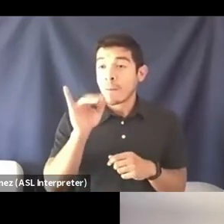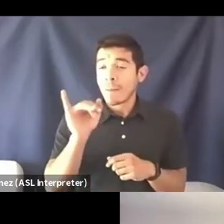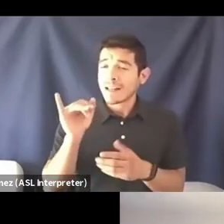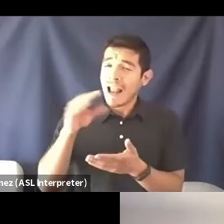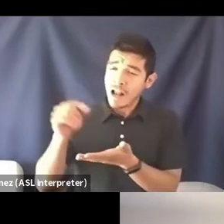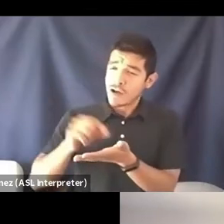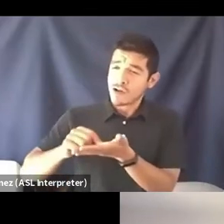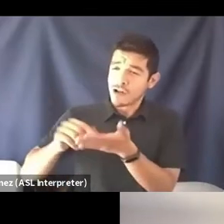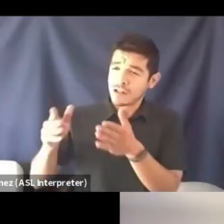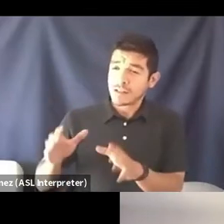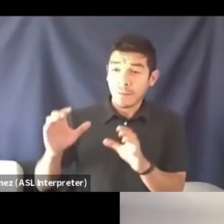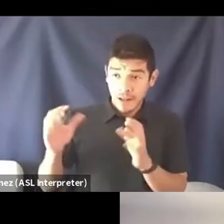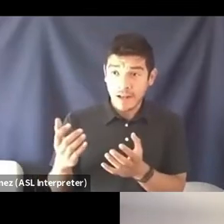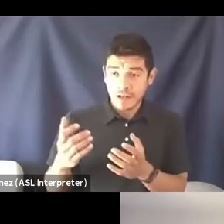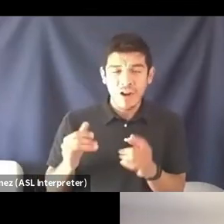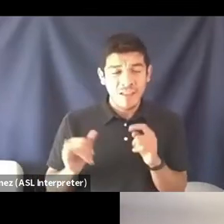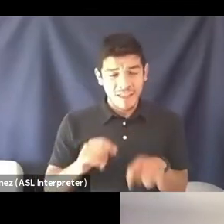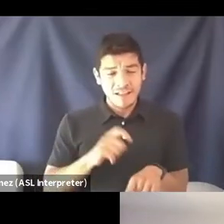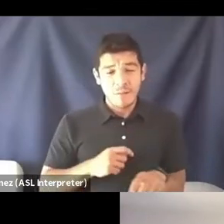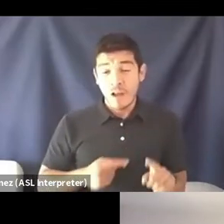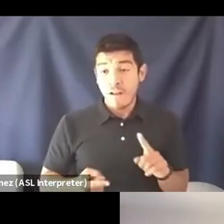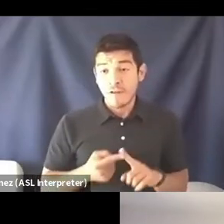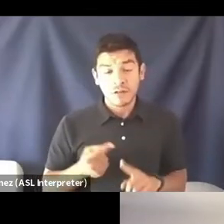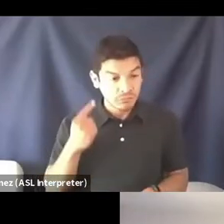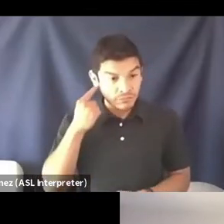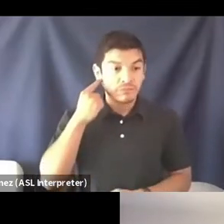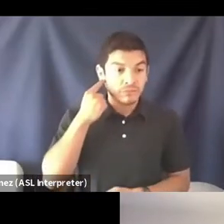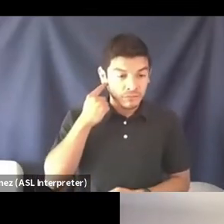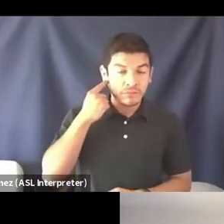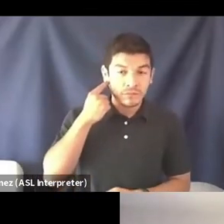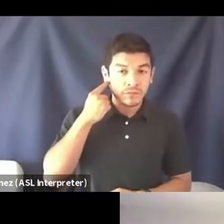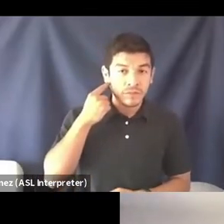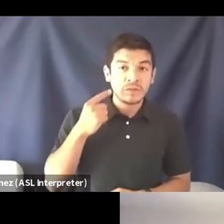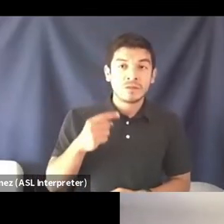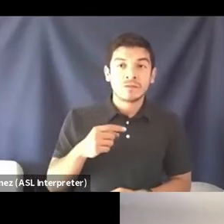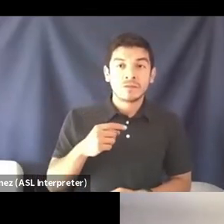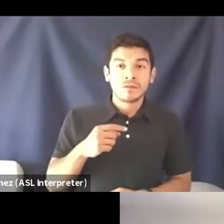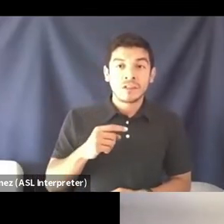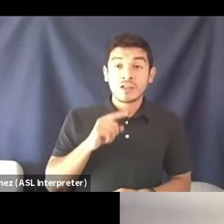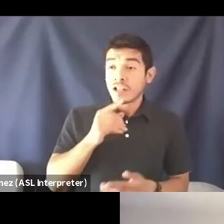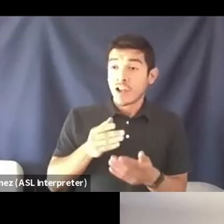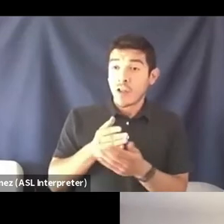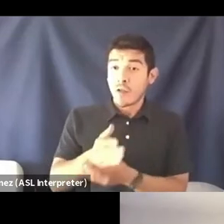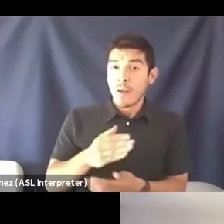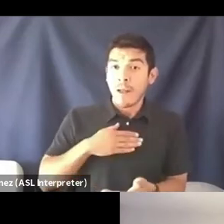when I first heard about Yingying's disappearance, it was actually through our college alumni group chart.